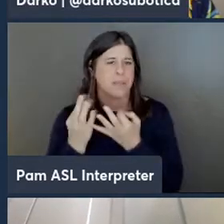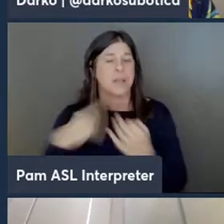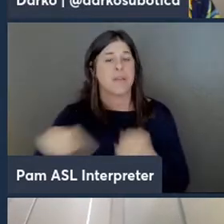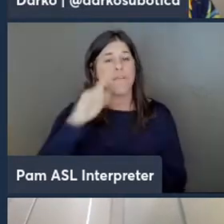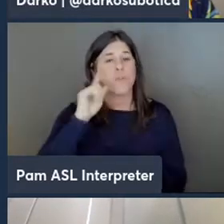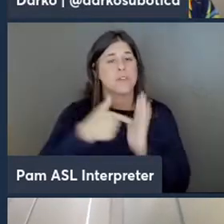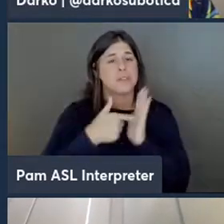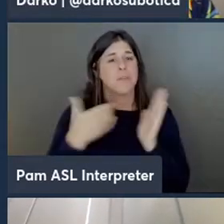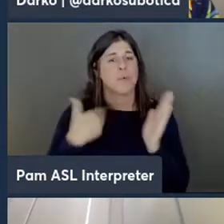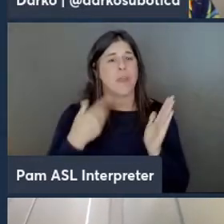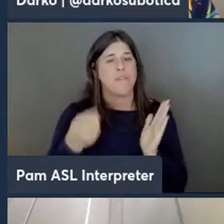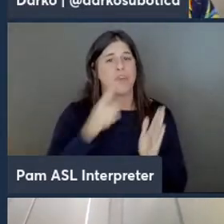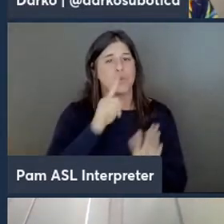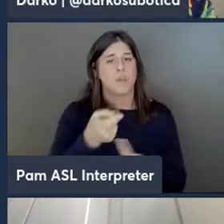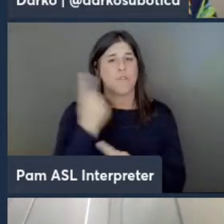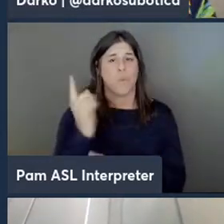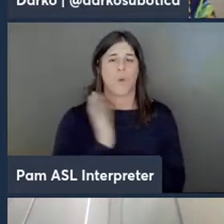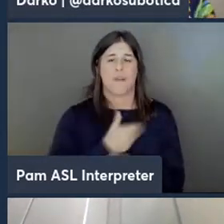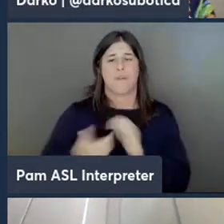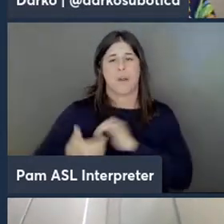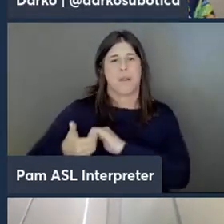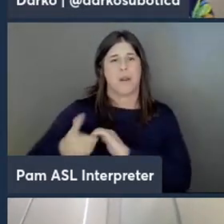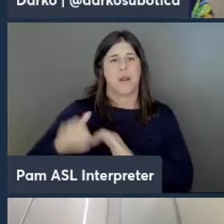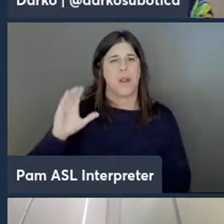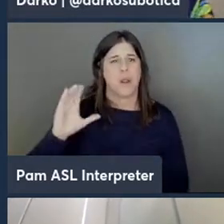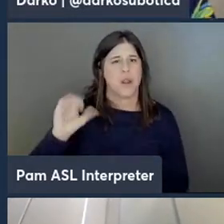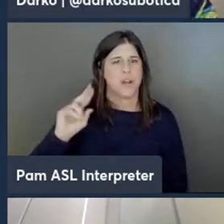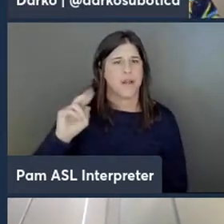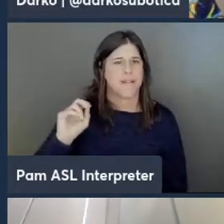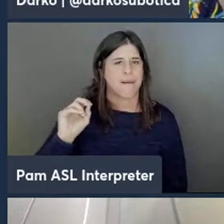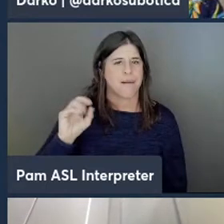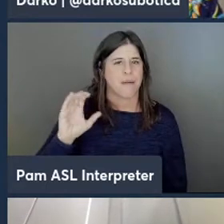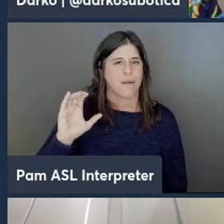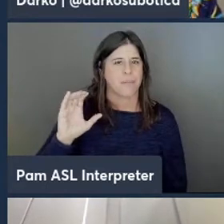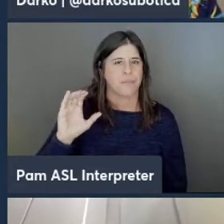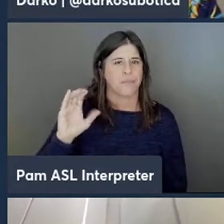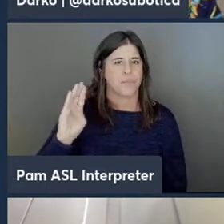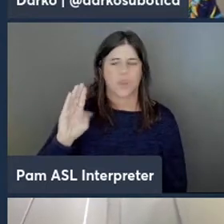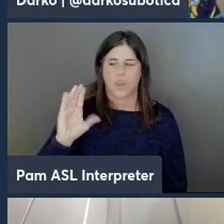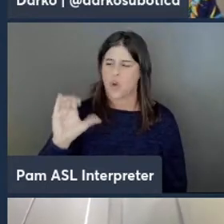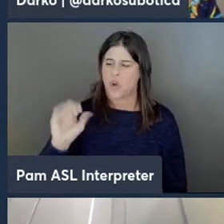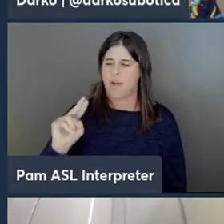is actually from one of our partners, Canonical, they have a product called Anbox Cloud,